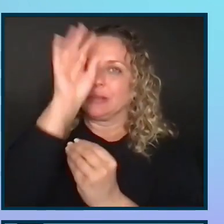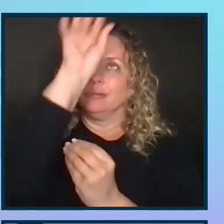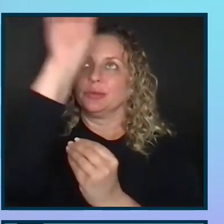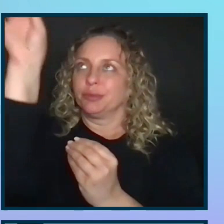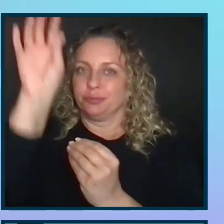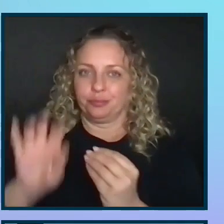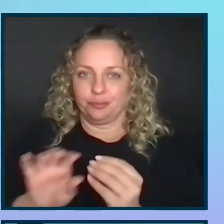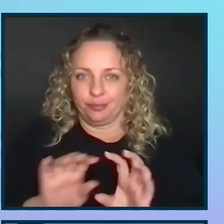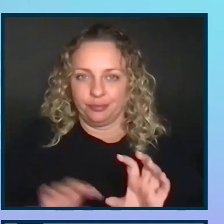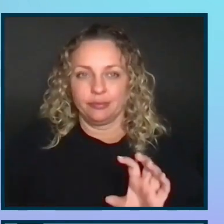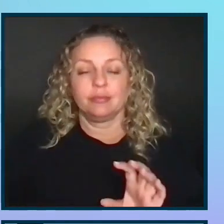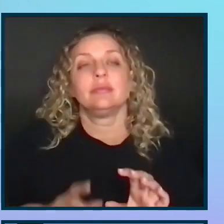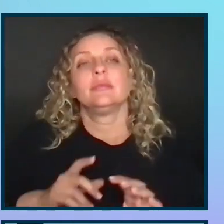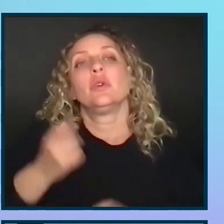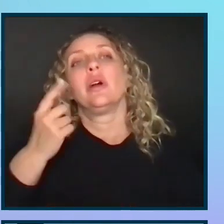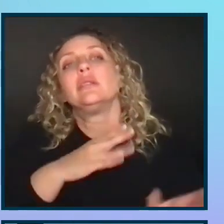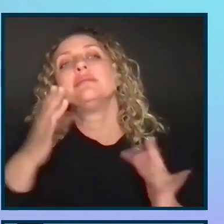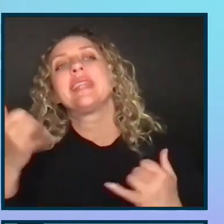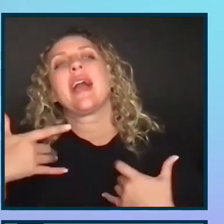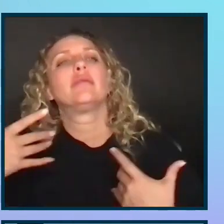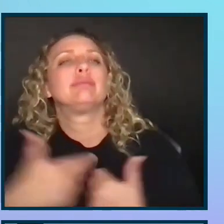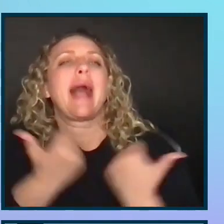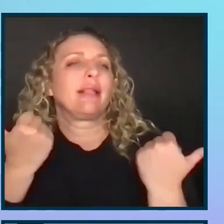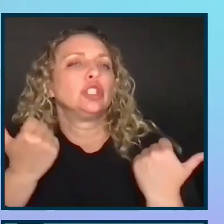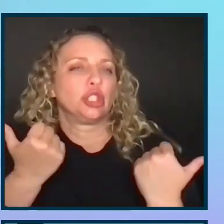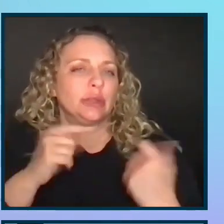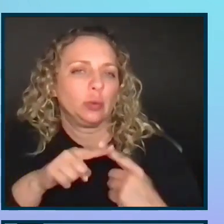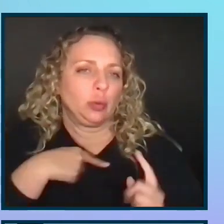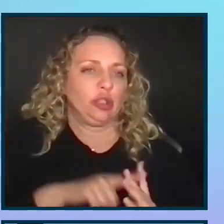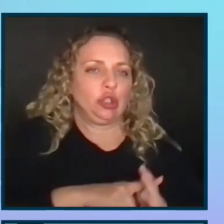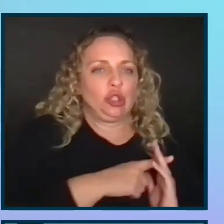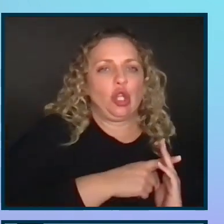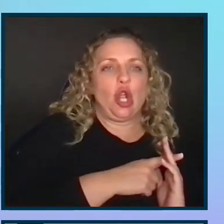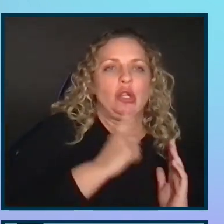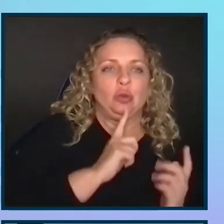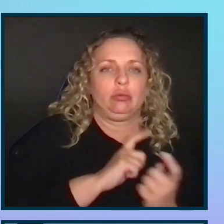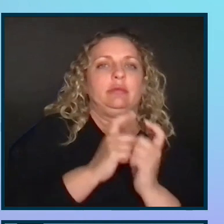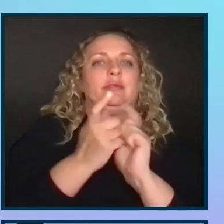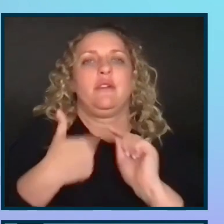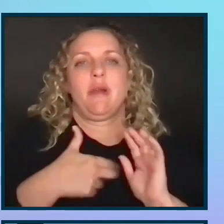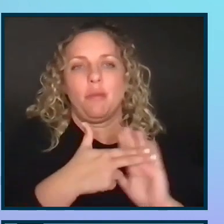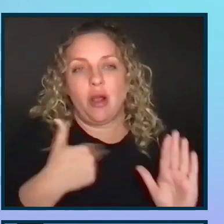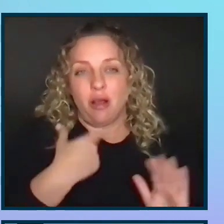So early challenges in trying to evolve our brand. Again, we're working with lots of different types of designers on this work.